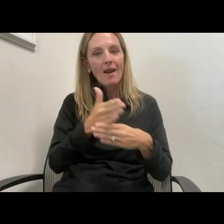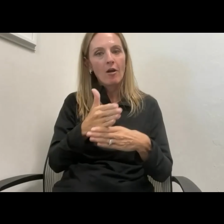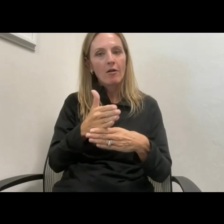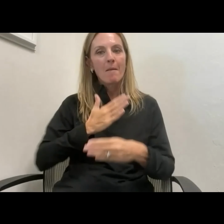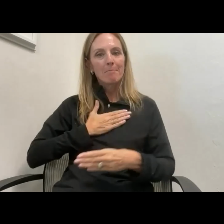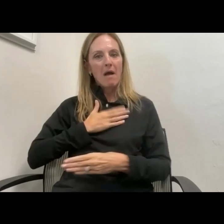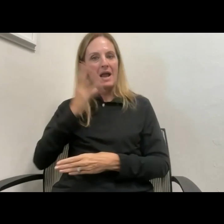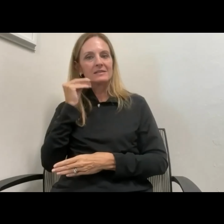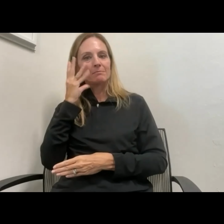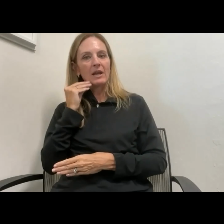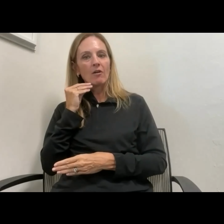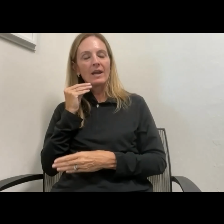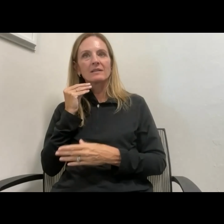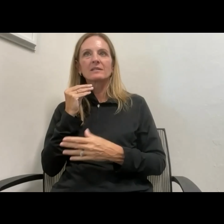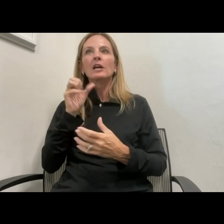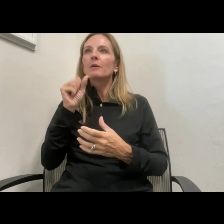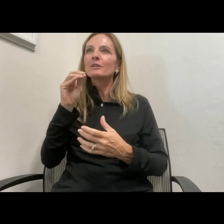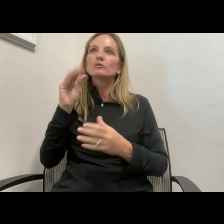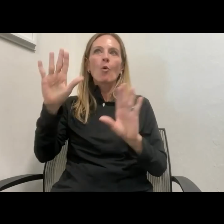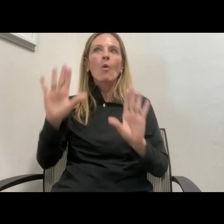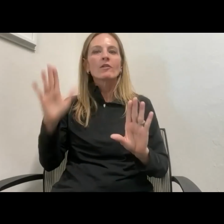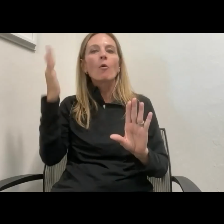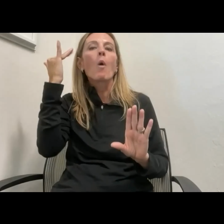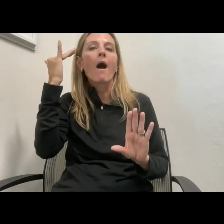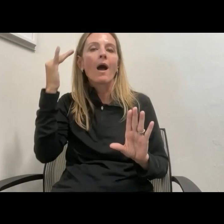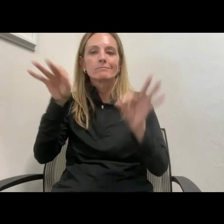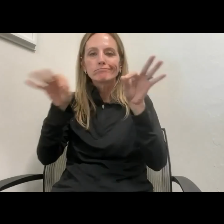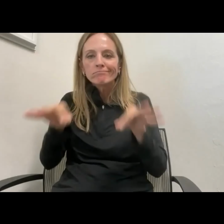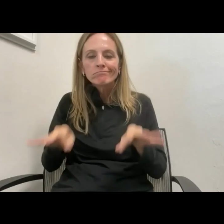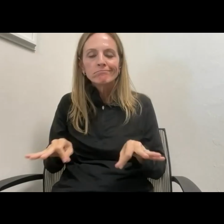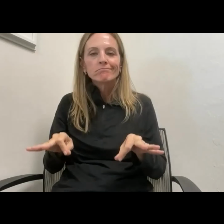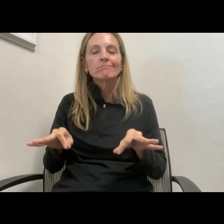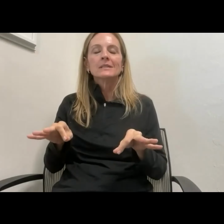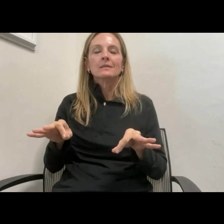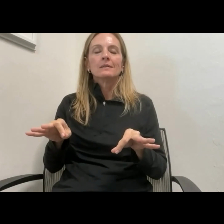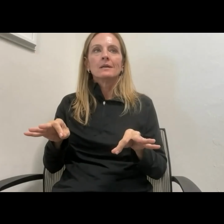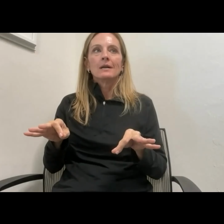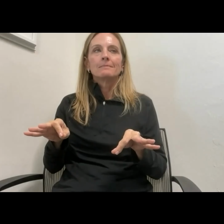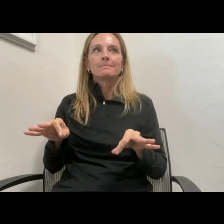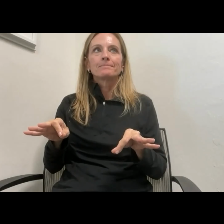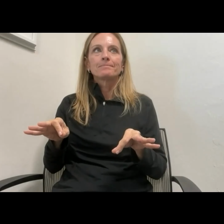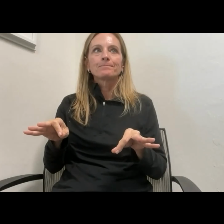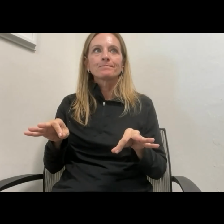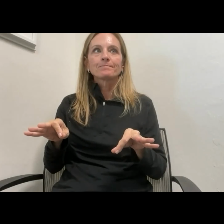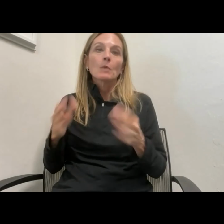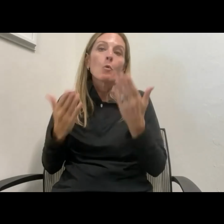Why was this so good? And maybe the challenges of you know, if maybe it didn't work out, and why,